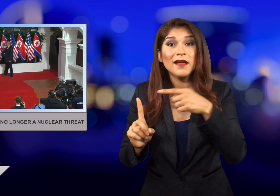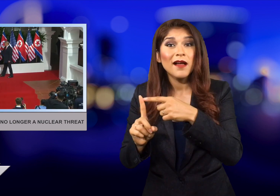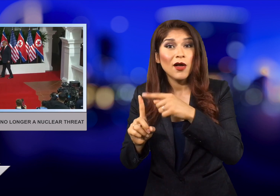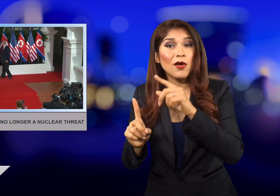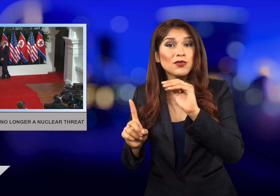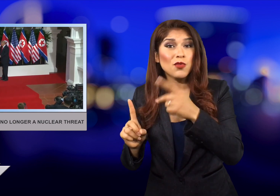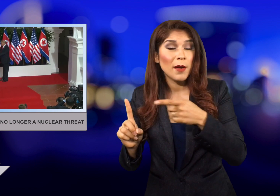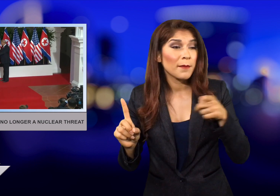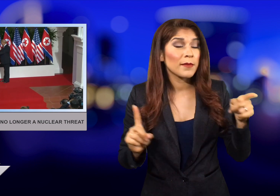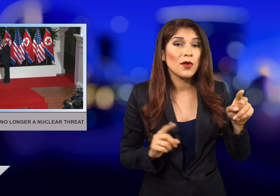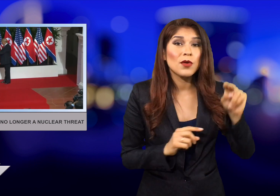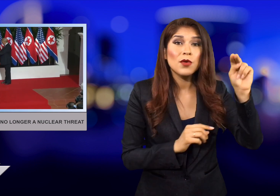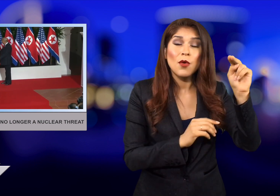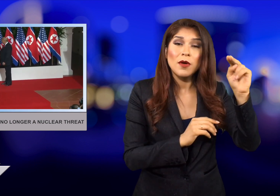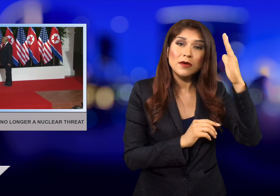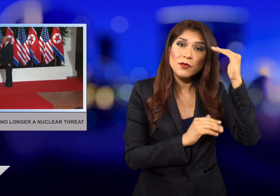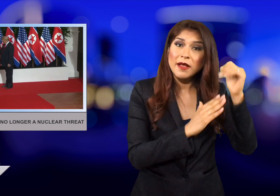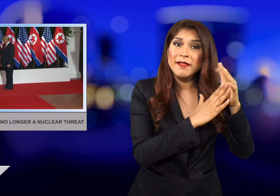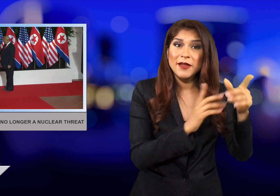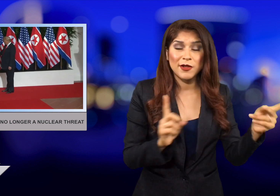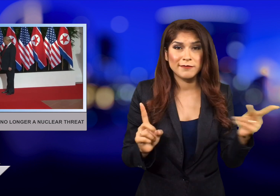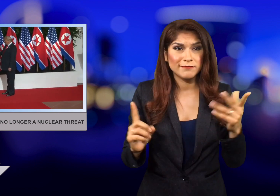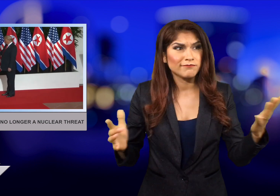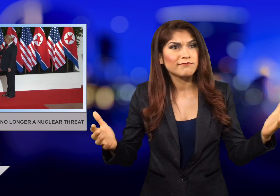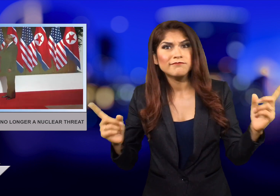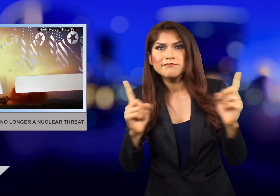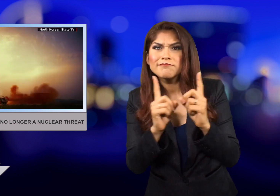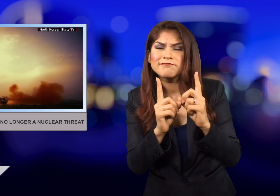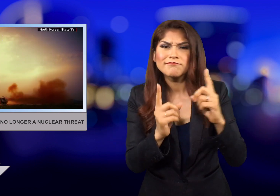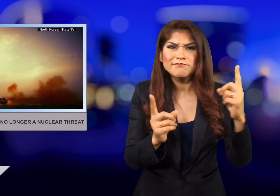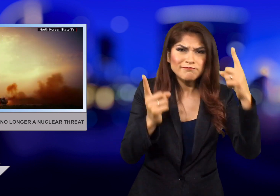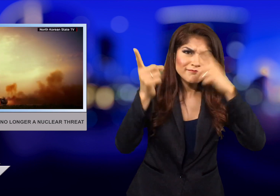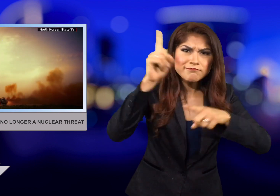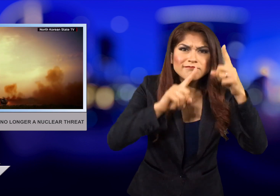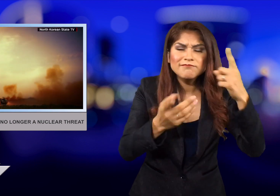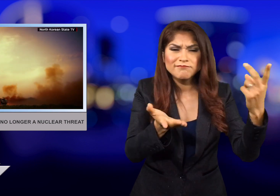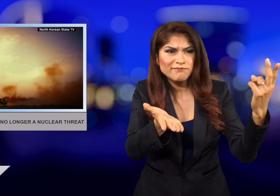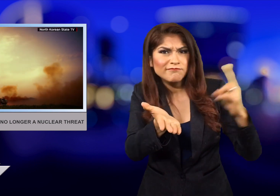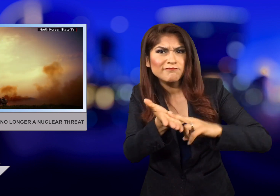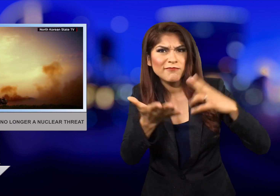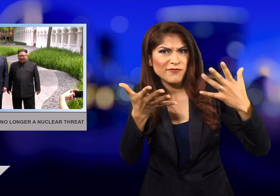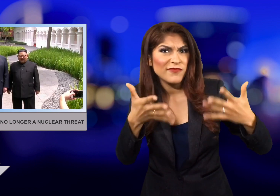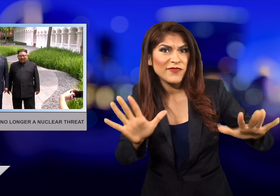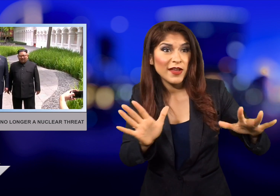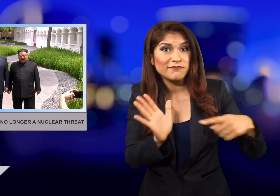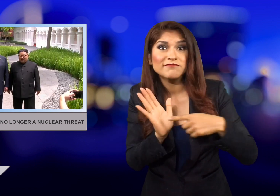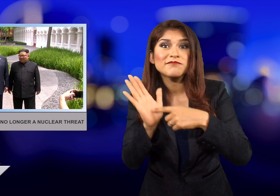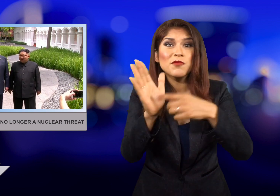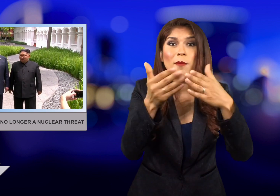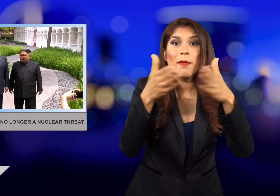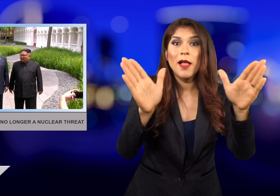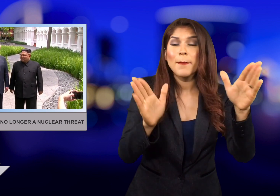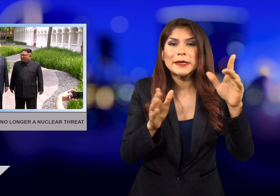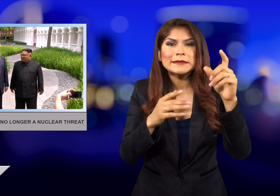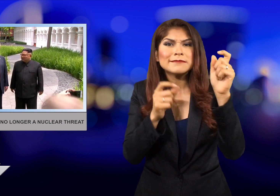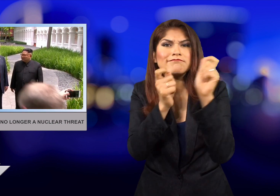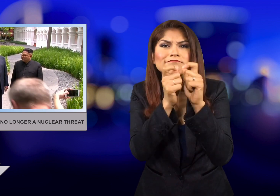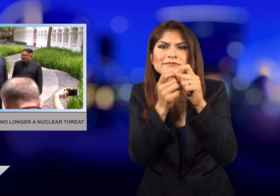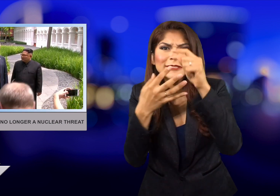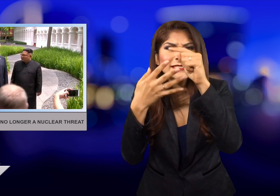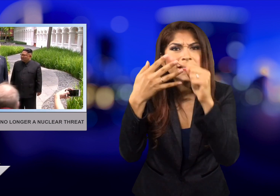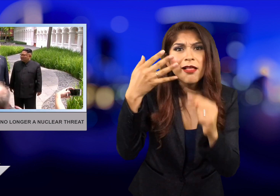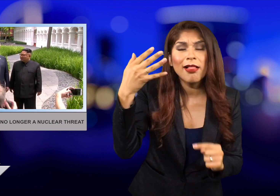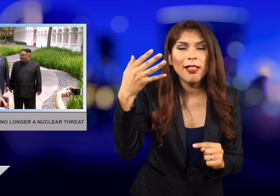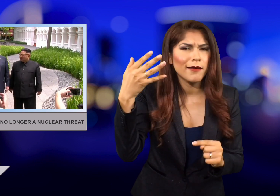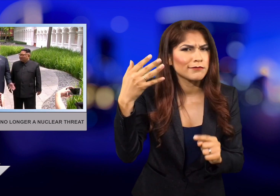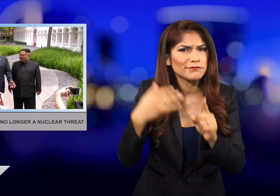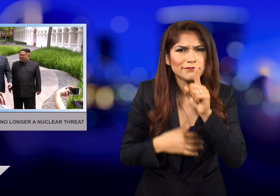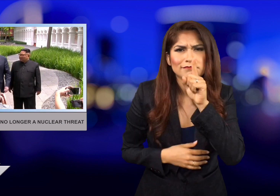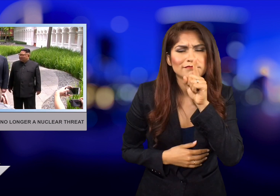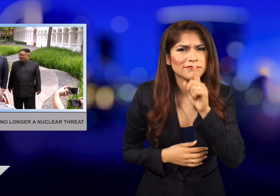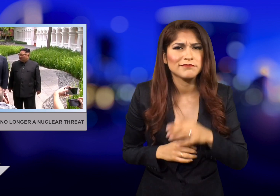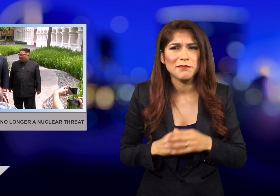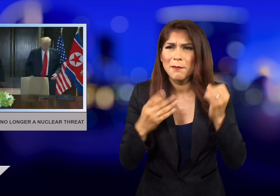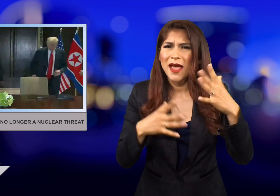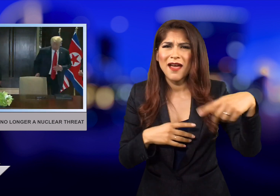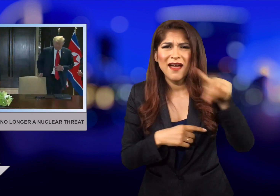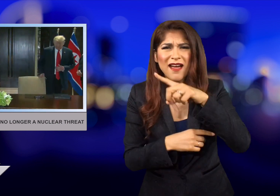But the lack of detail in the joint agreement signed by Trump and Kim is garnering criticism.